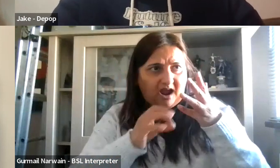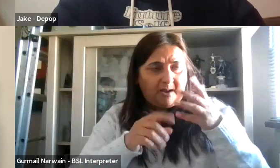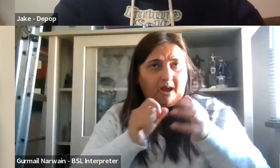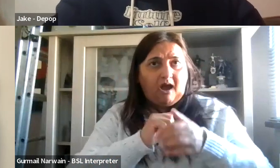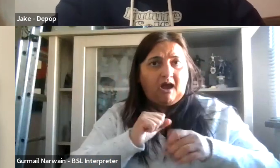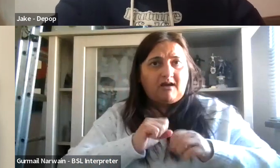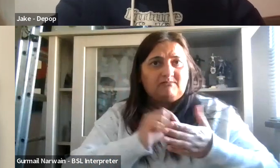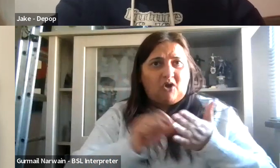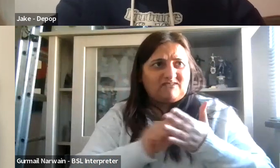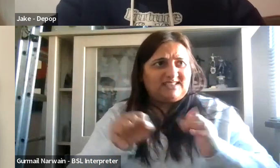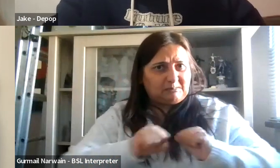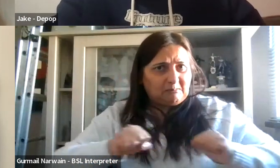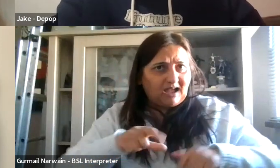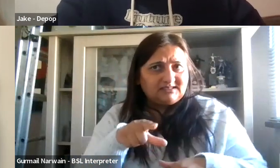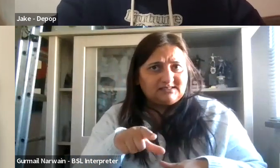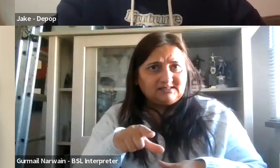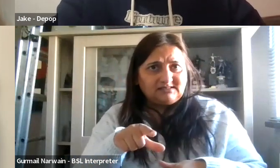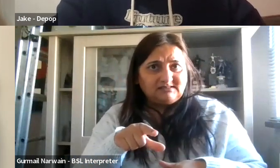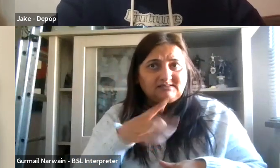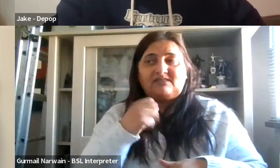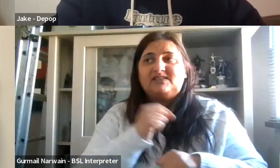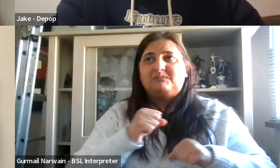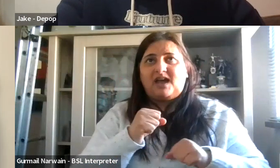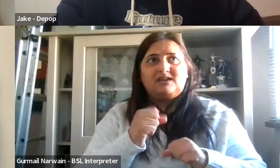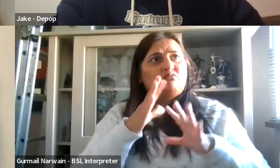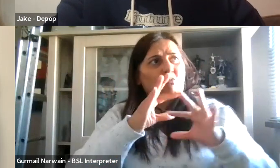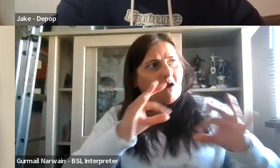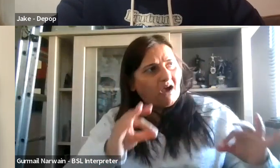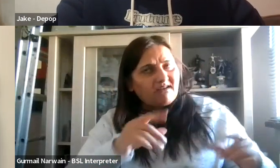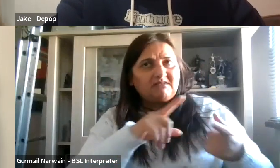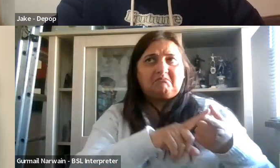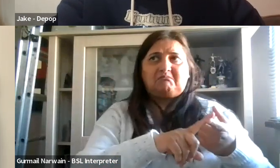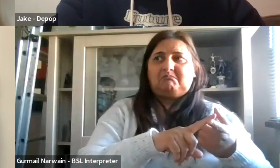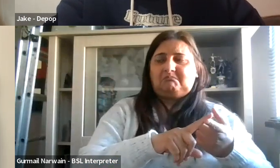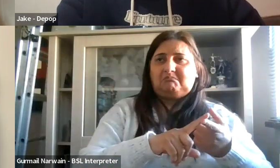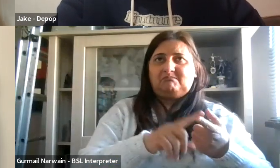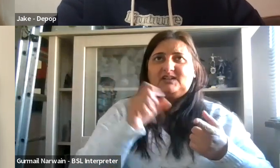and having spaces where it's quieter, where you've got like special certain lighting or